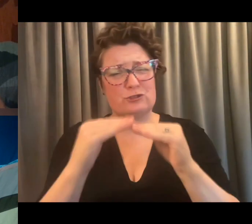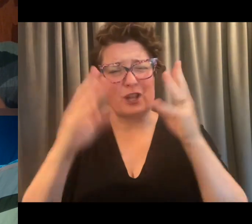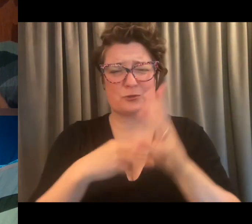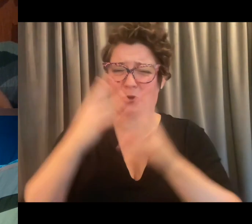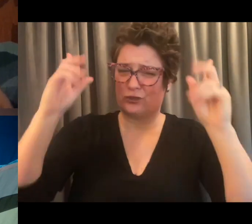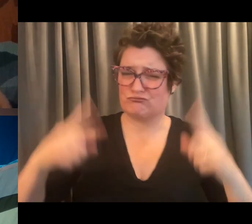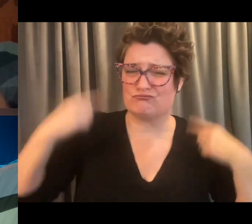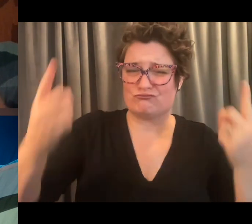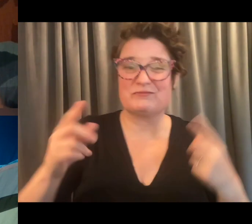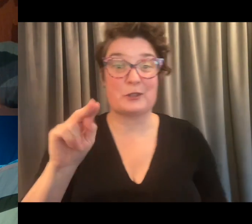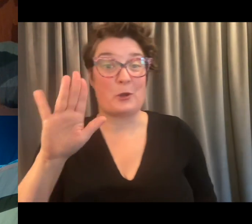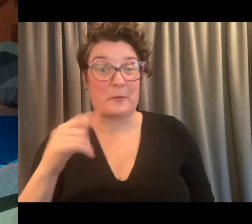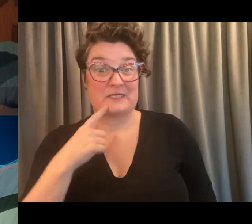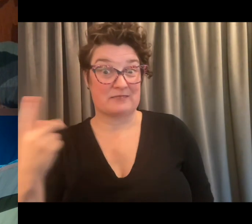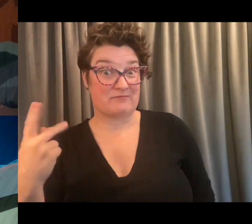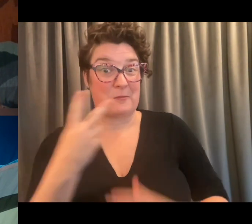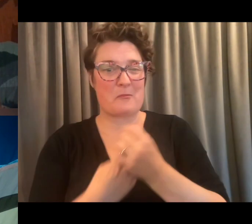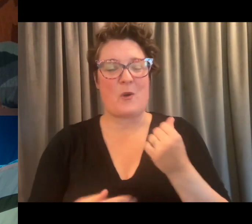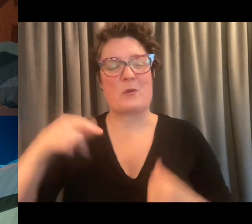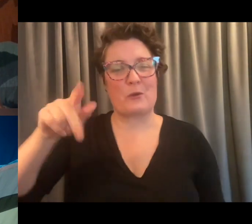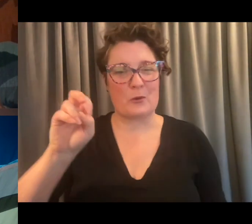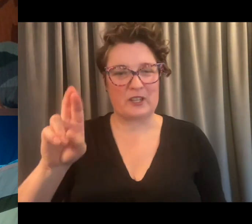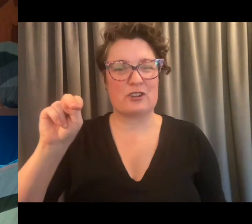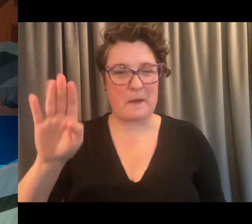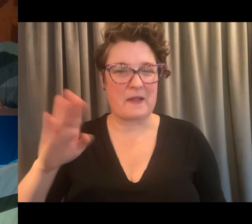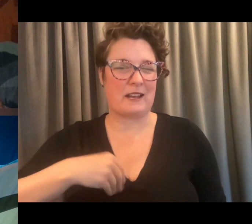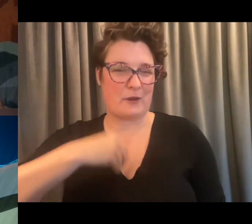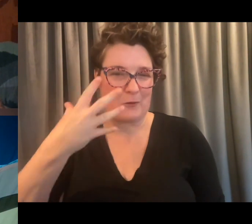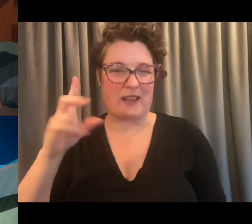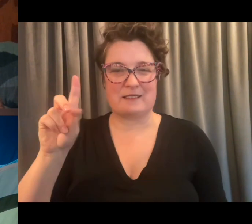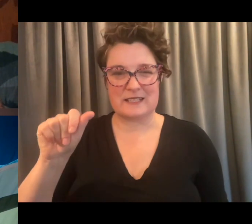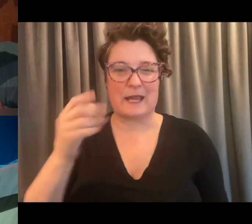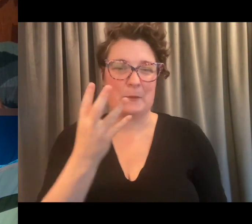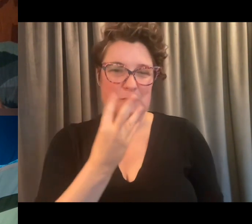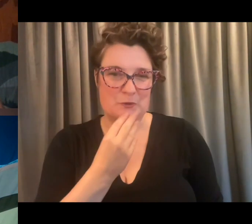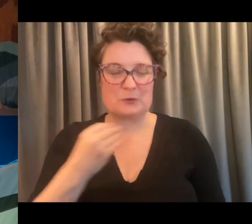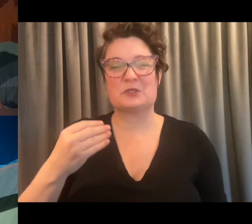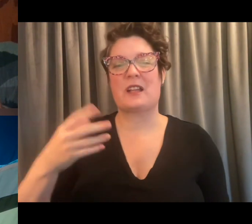Nomy: Rebekah and I are both queer, non-binary, white disabled Jews and Hebrew priestesses or priestexxes.